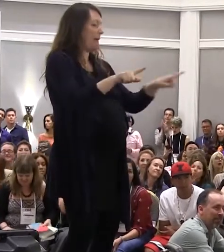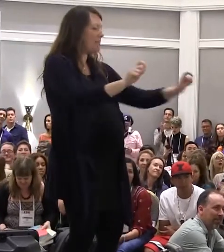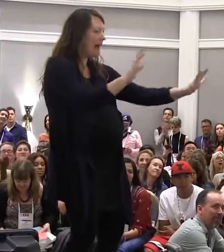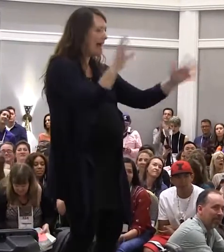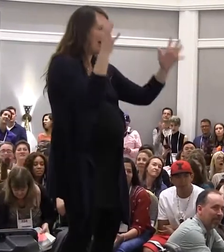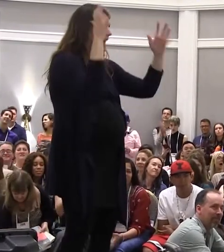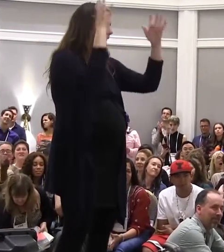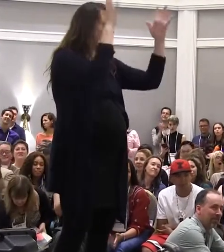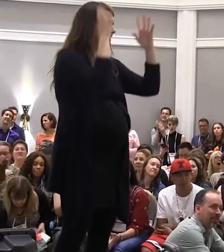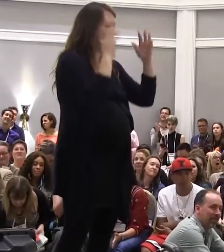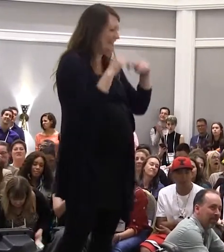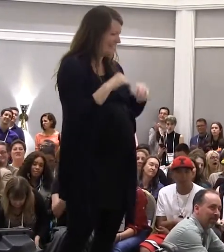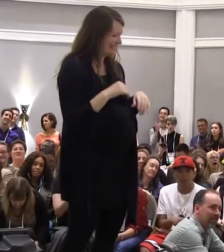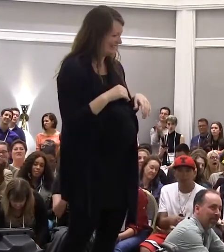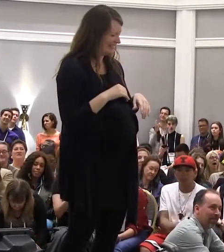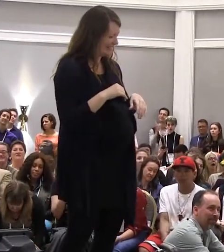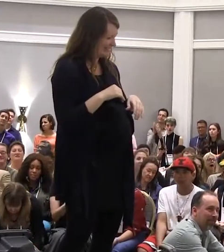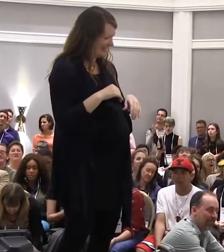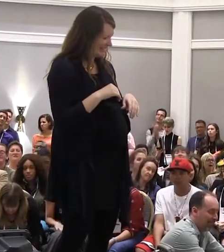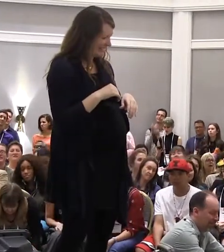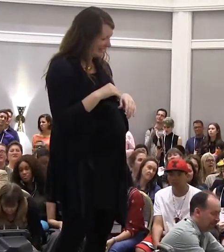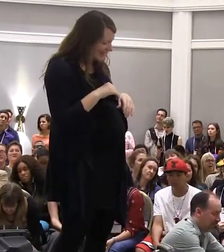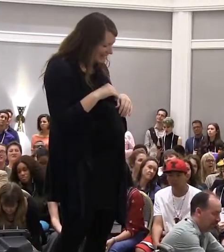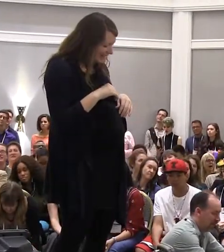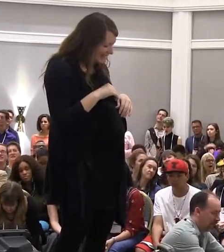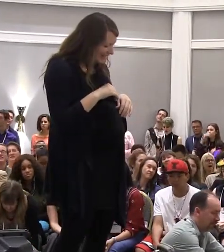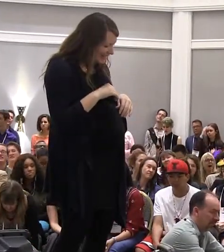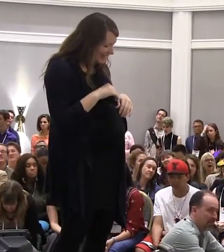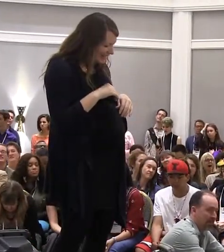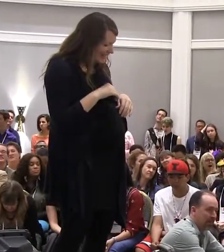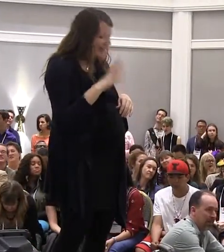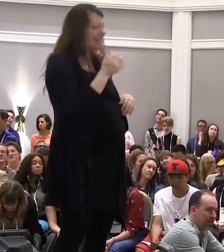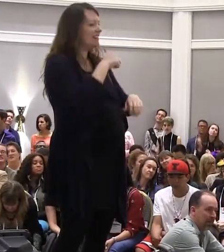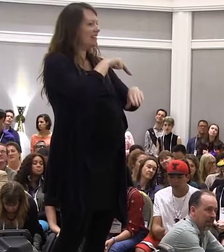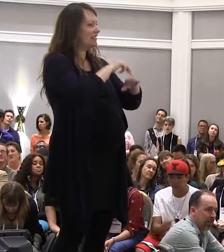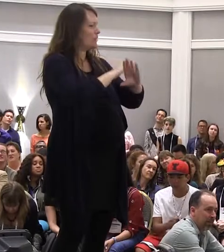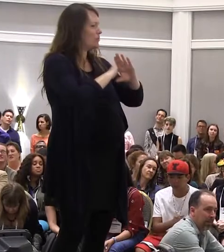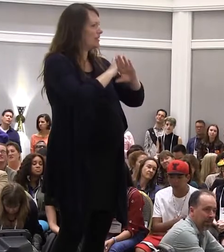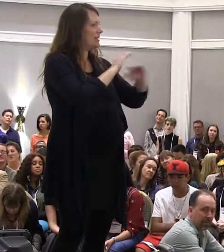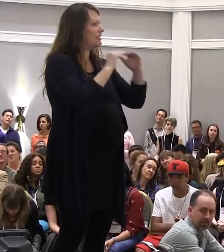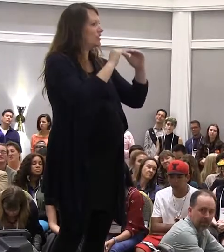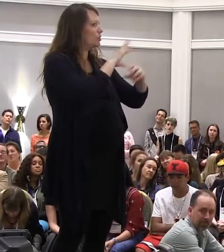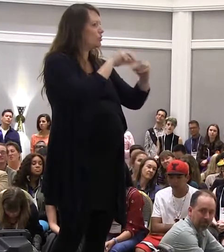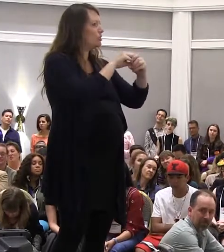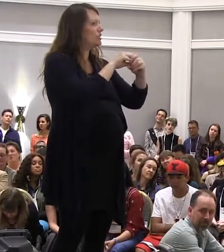Theatres all of the country making and renewing the pledge to stand and protect the values of participation for everyone,